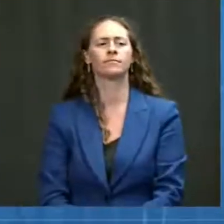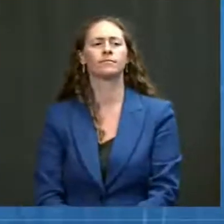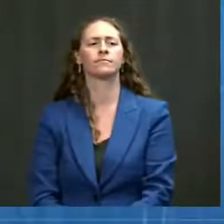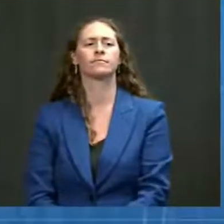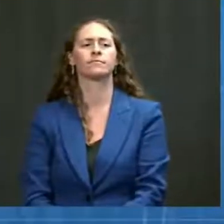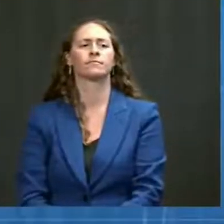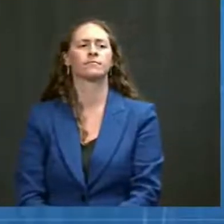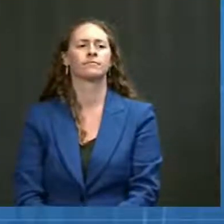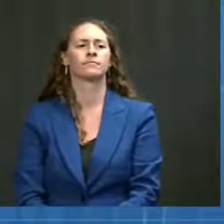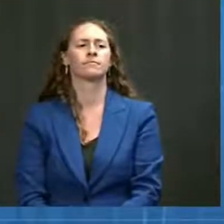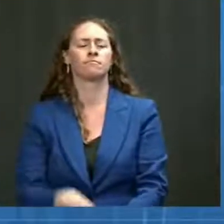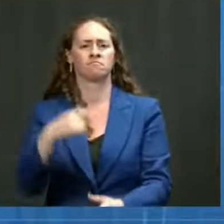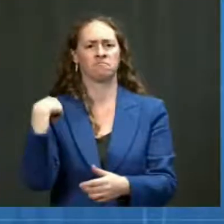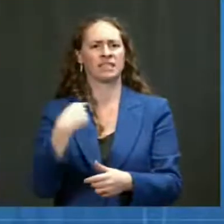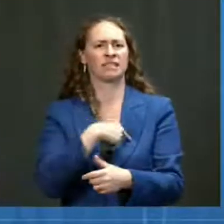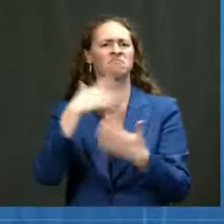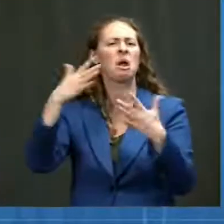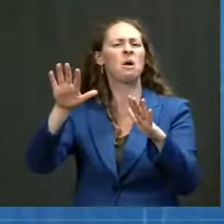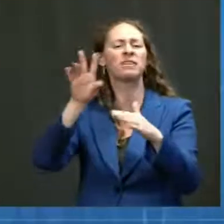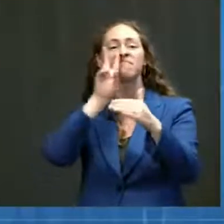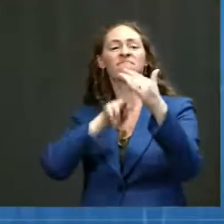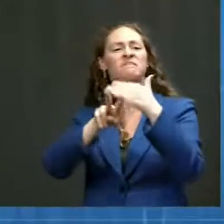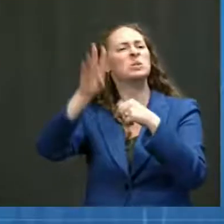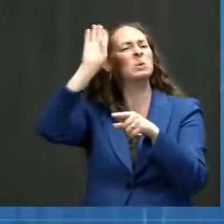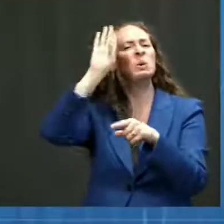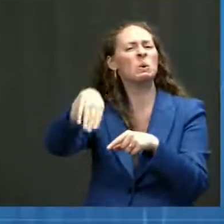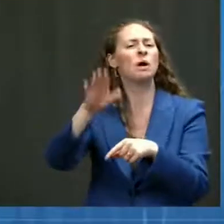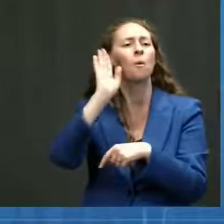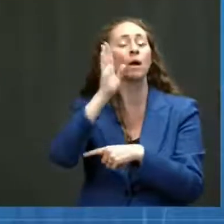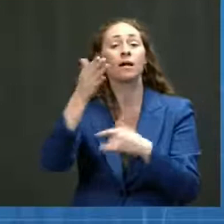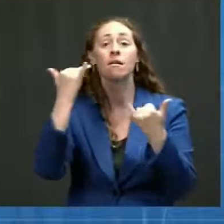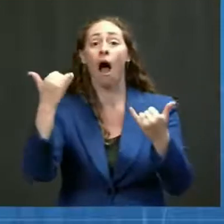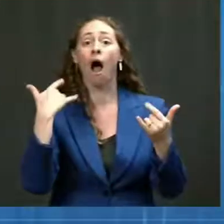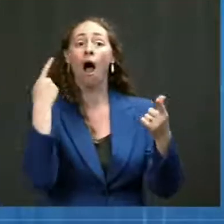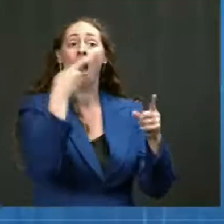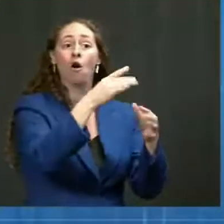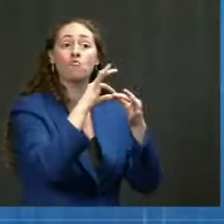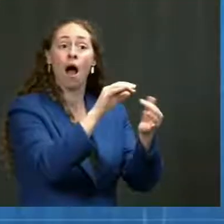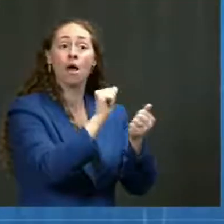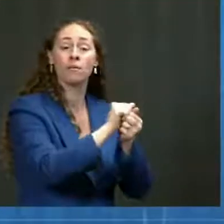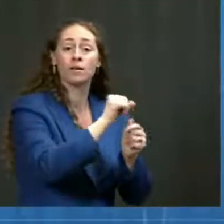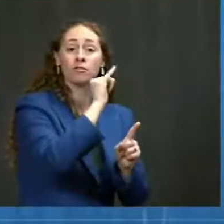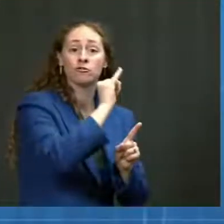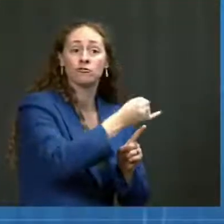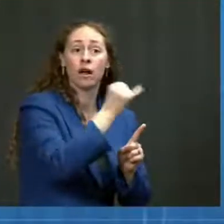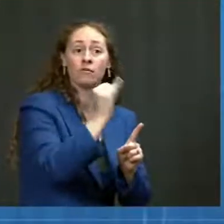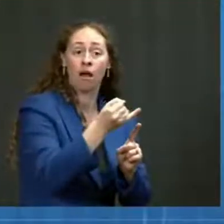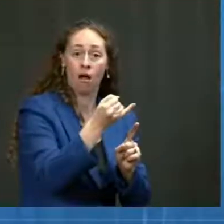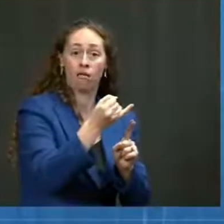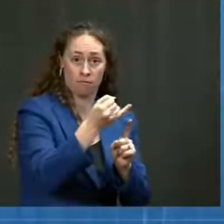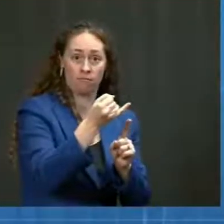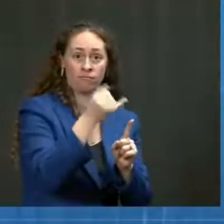WILL LIKELY BE NEEDED. THE J&J VACCINE WAS NOT